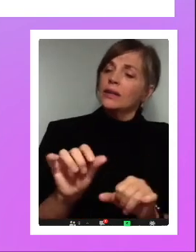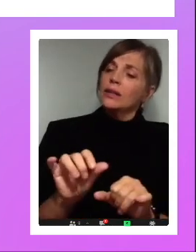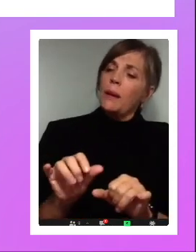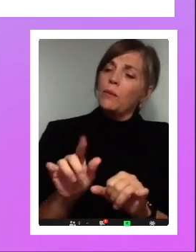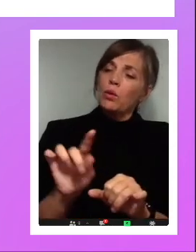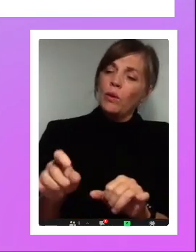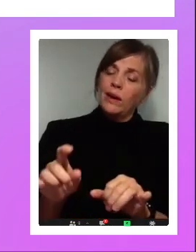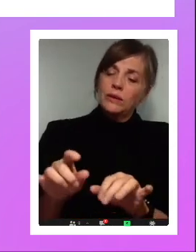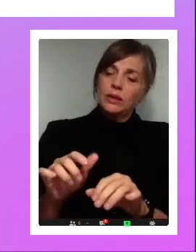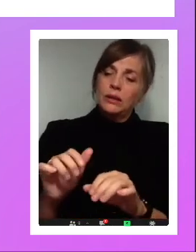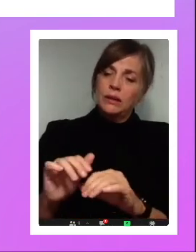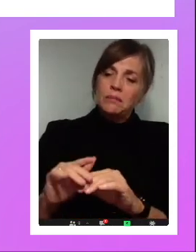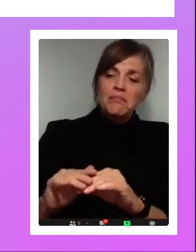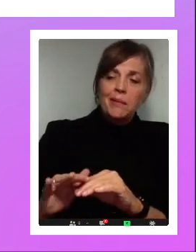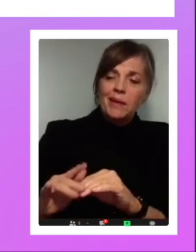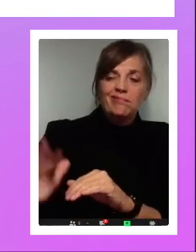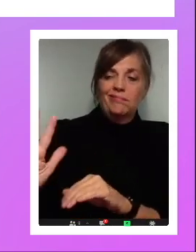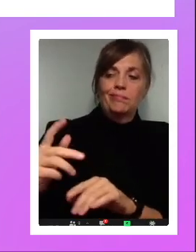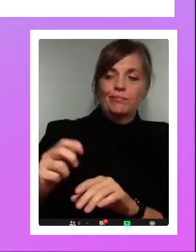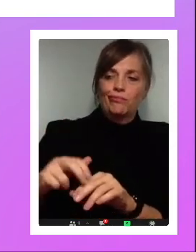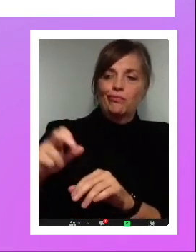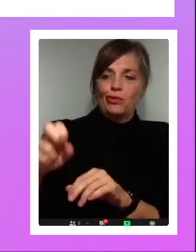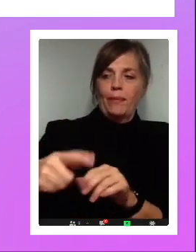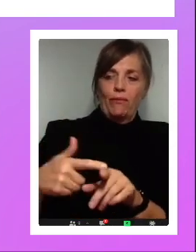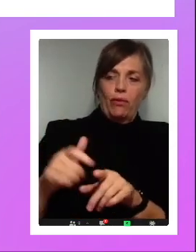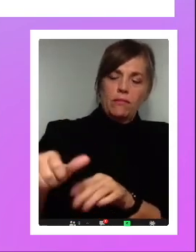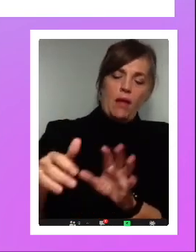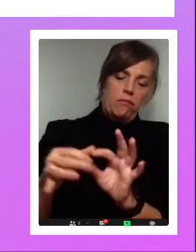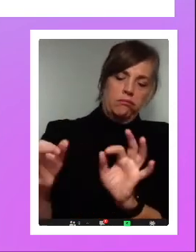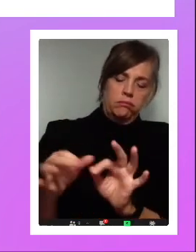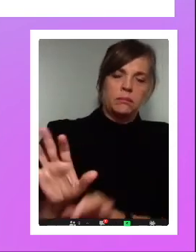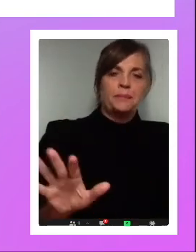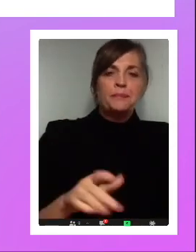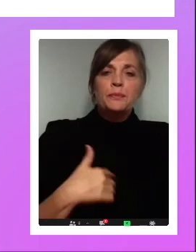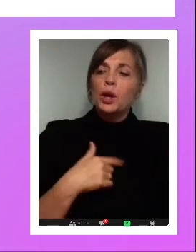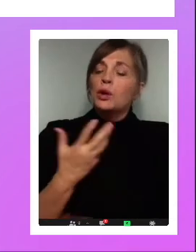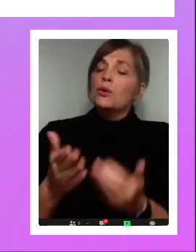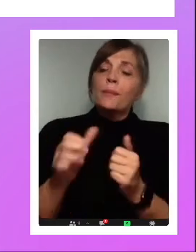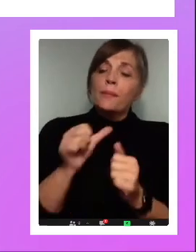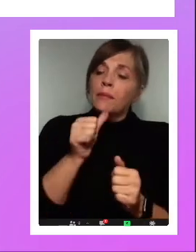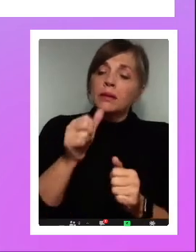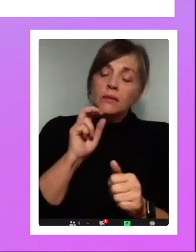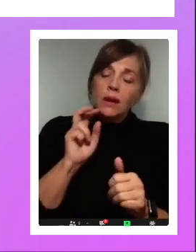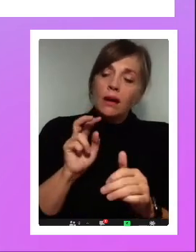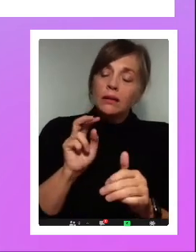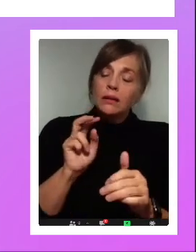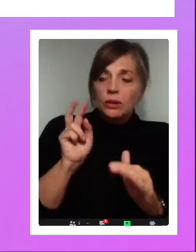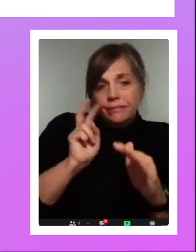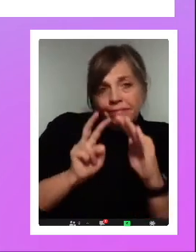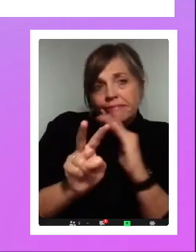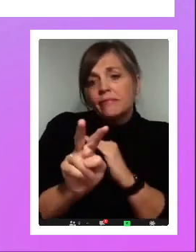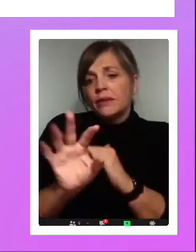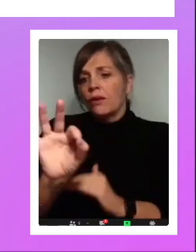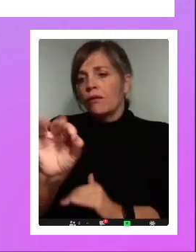You probably didn't forecast the state of the internet of things and her quotes,